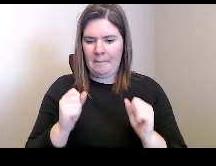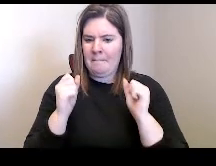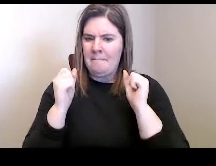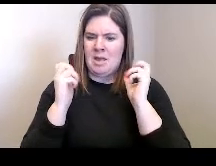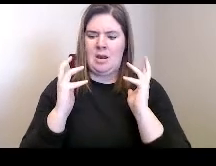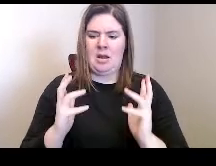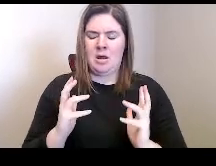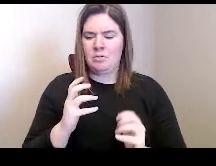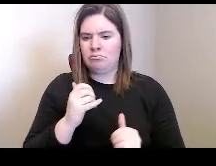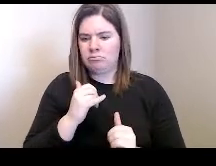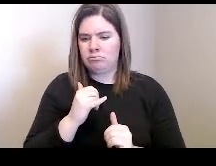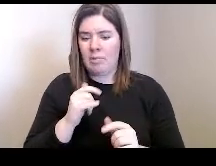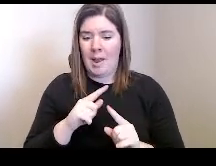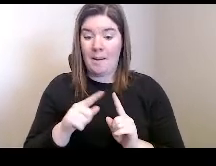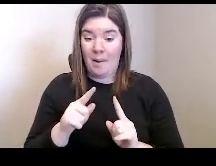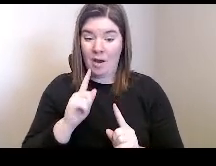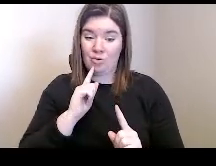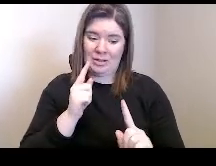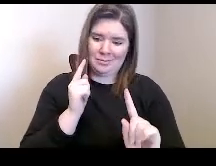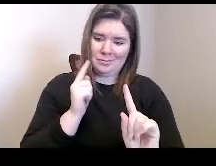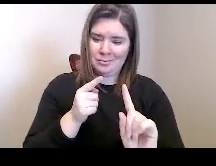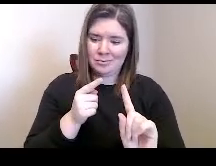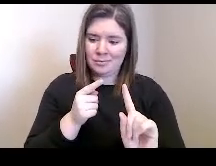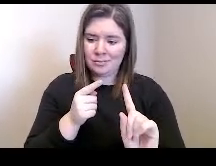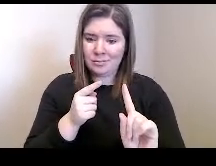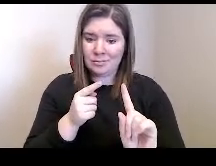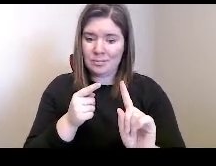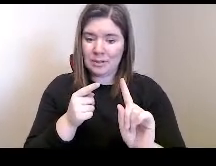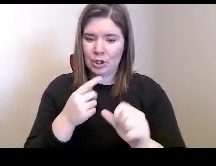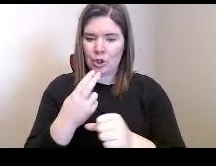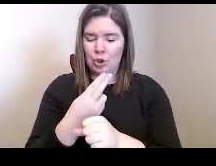The one I want to make sure that I put in here is the one I copied off screen,